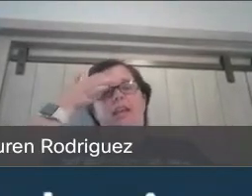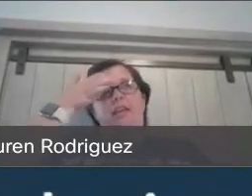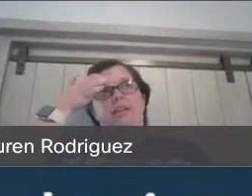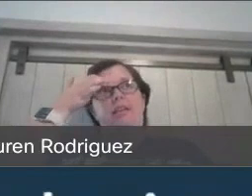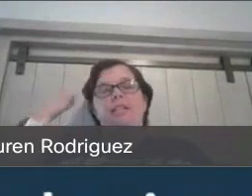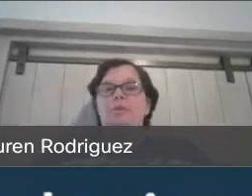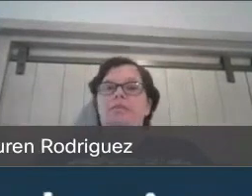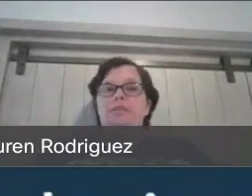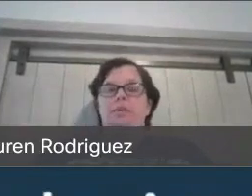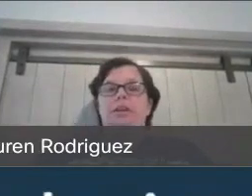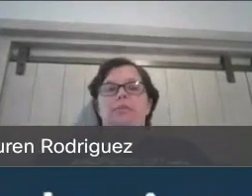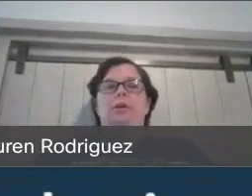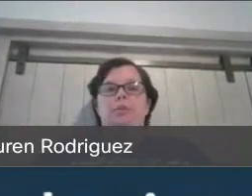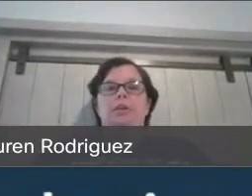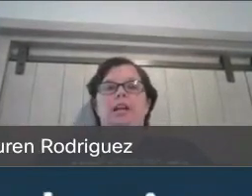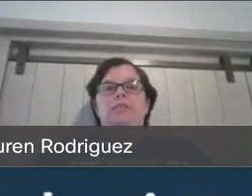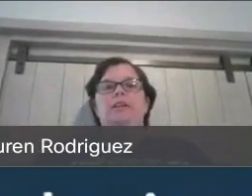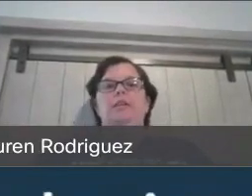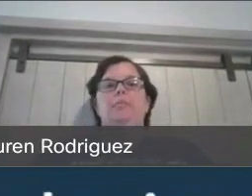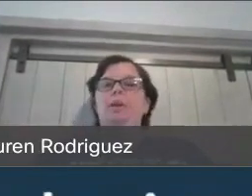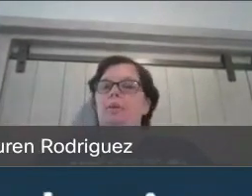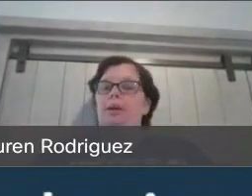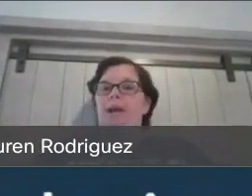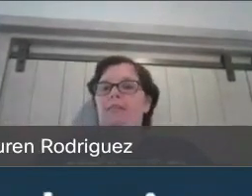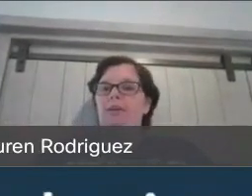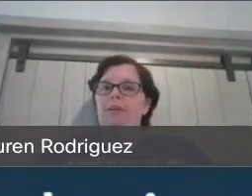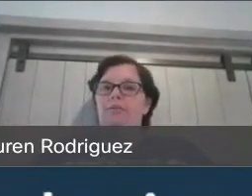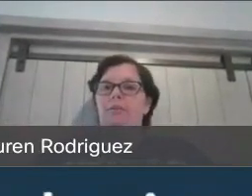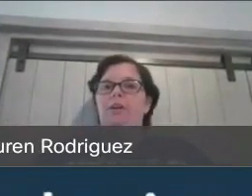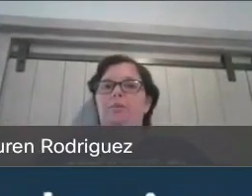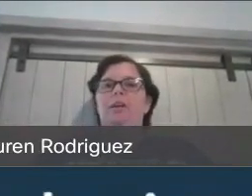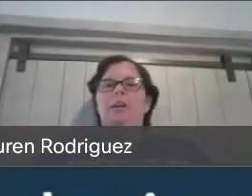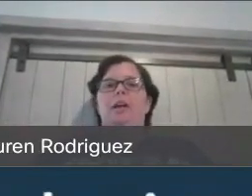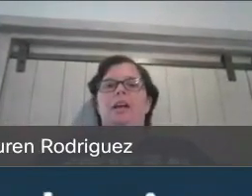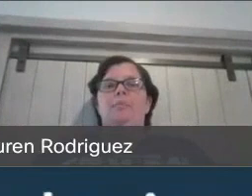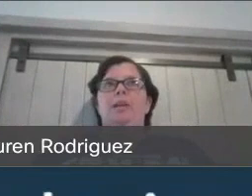And then since most of us are working from home or a lot of us are, be aware of background noise from home.